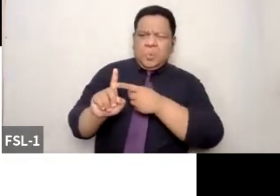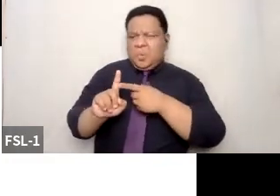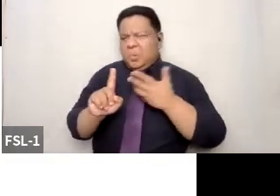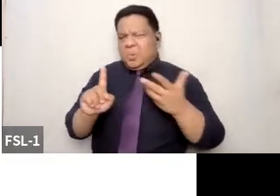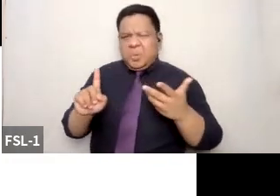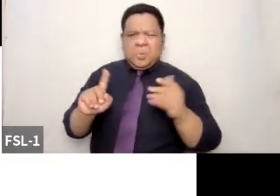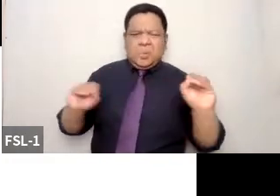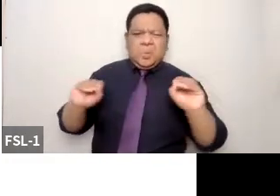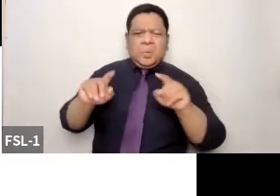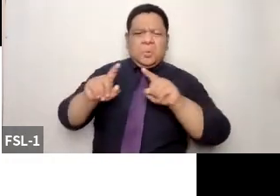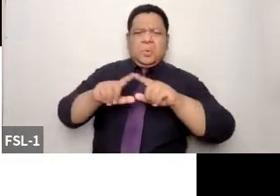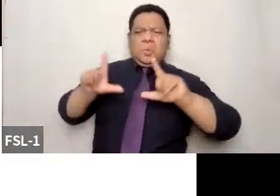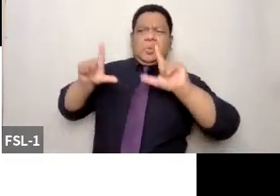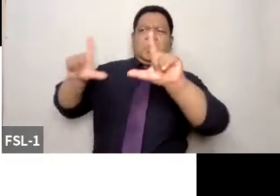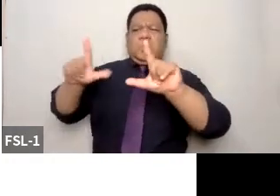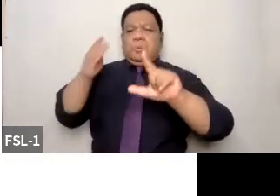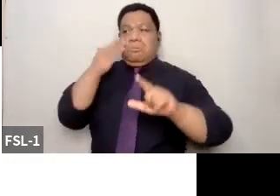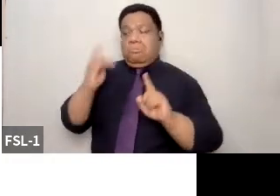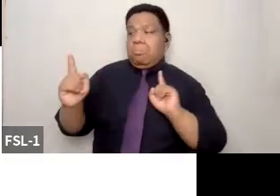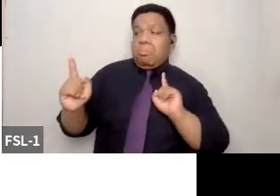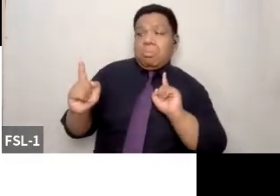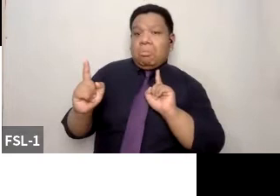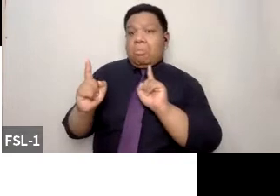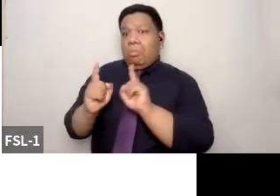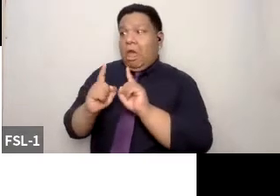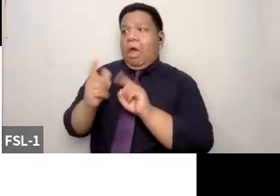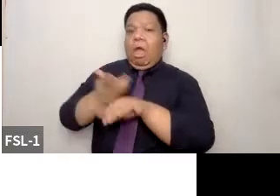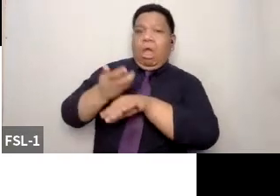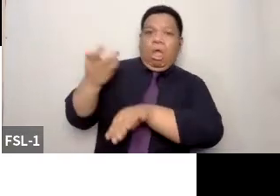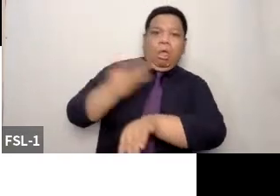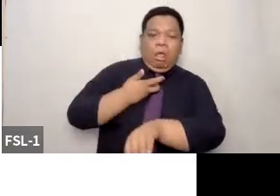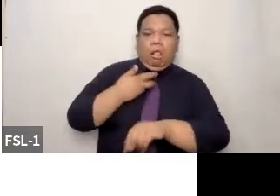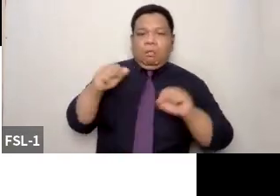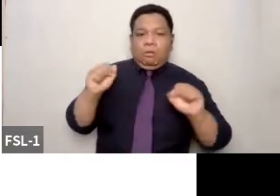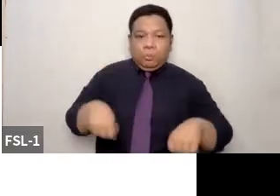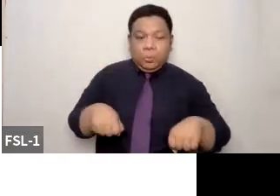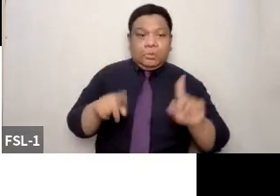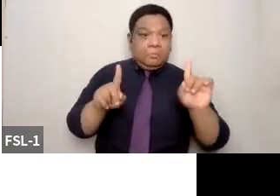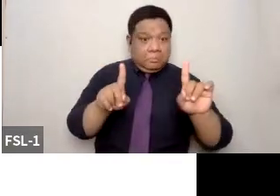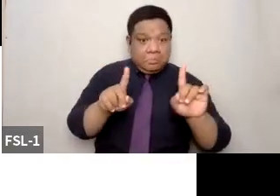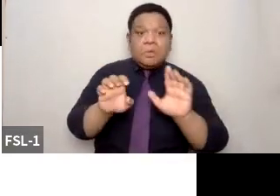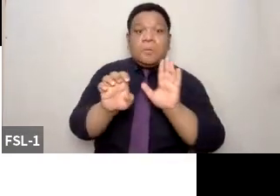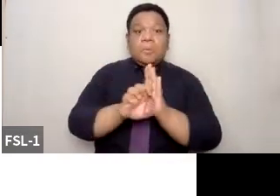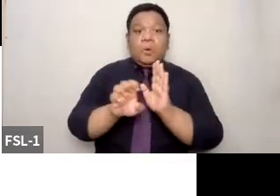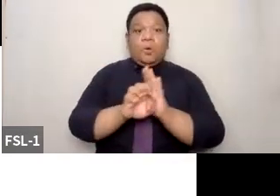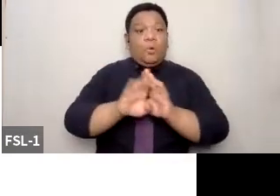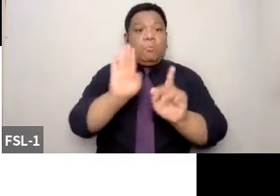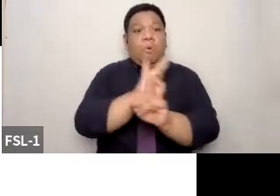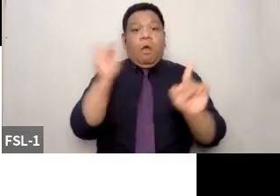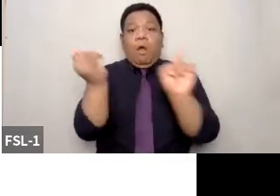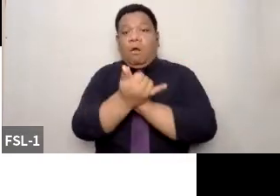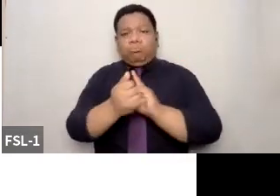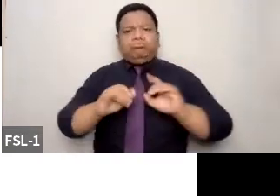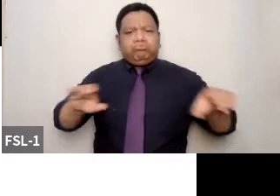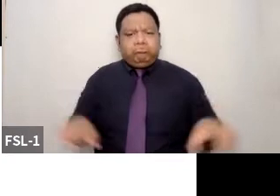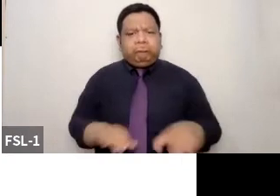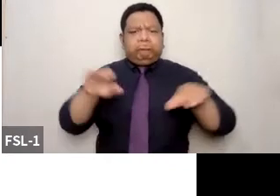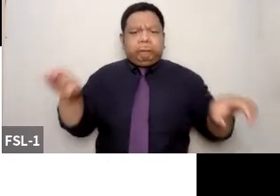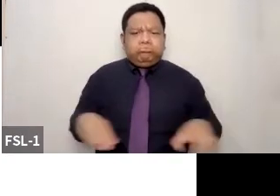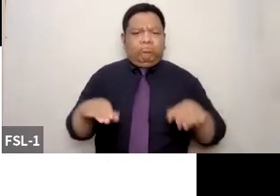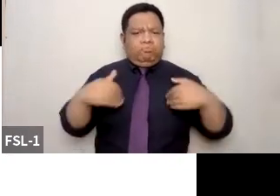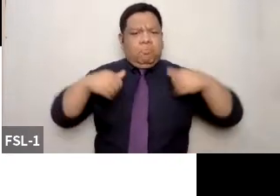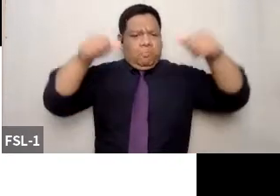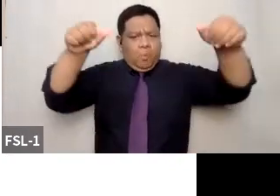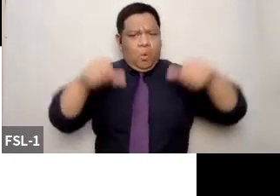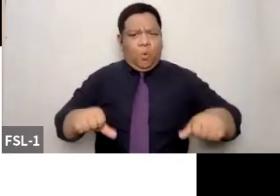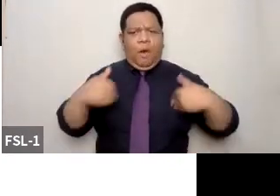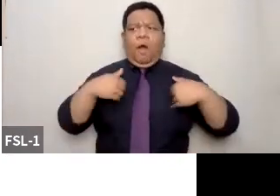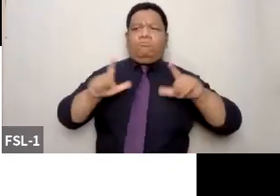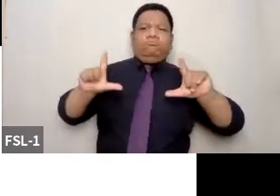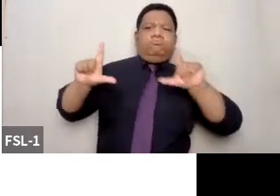You are not aware that you are talking to him and he might trick you but if you’re barangay is active and would put wanted signs saying that this person is a shoplifter,